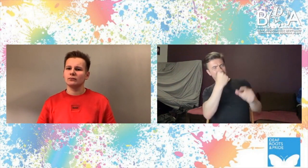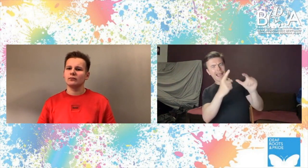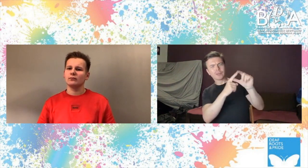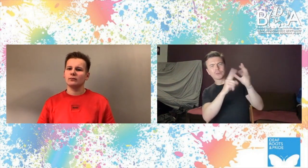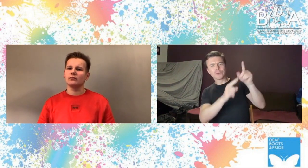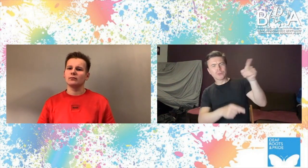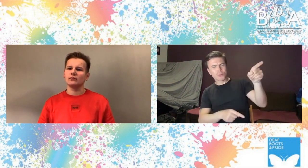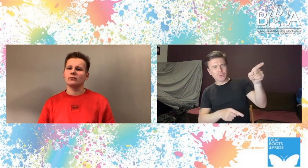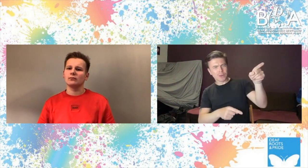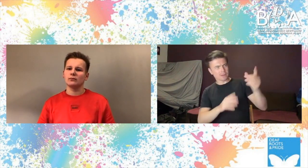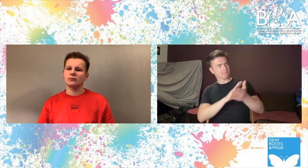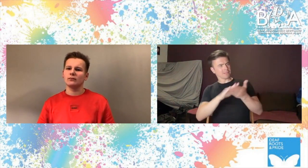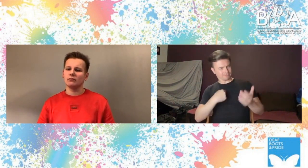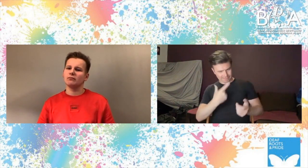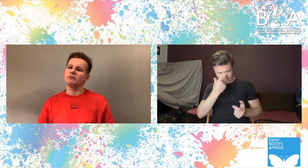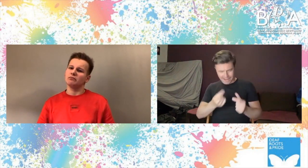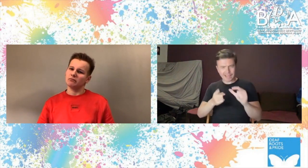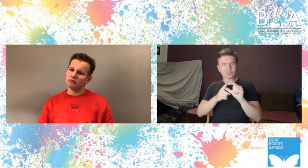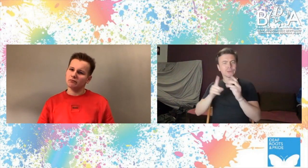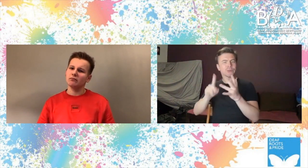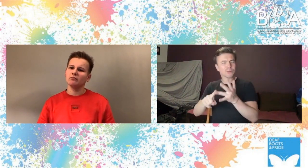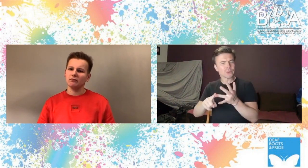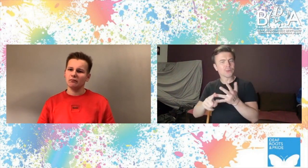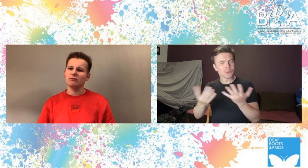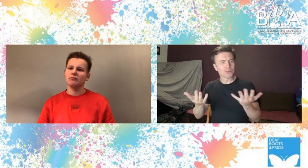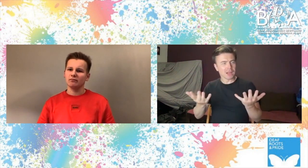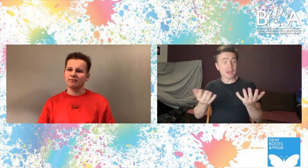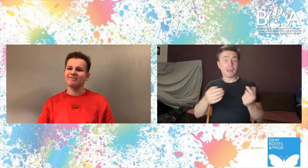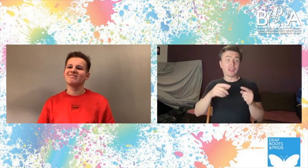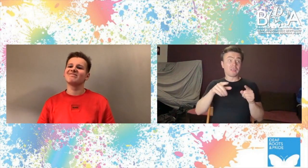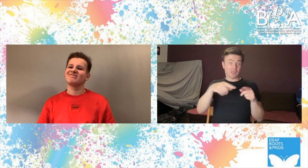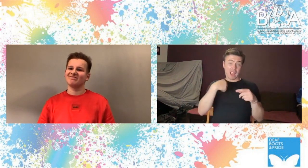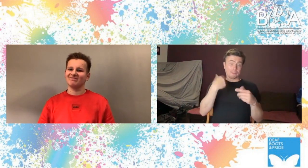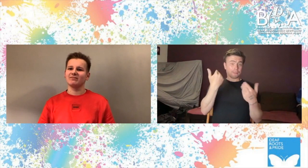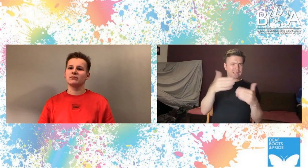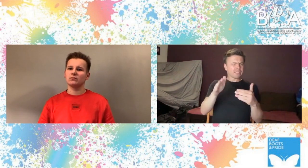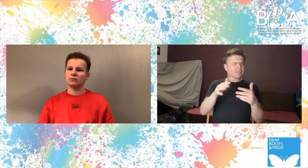model to a young person. A Deaf young person looking at me will think that Deaf people